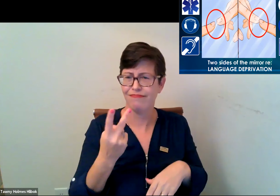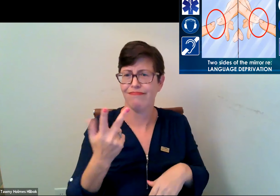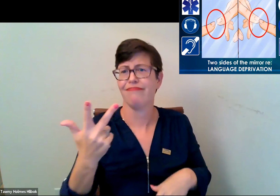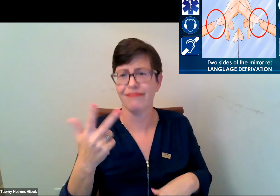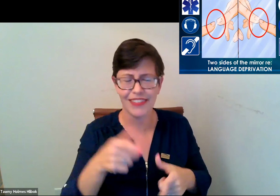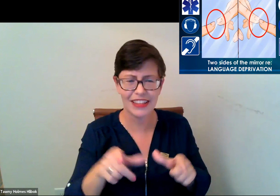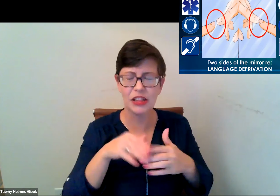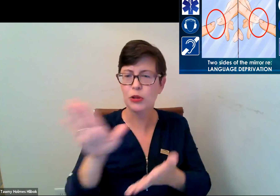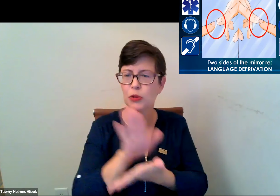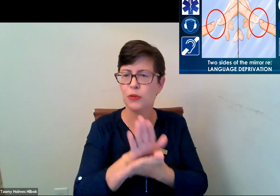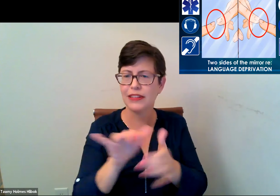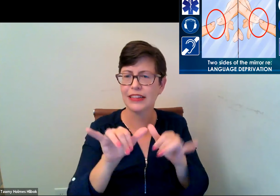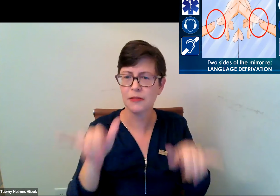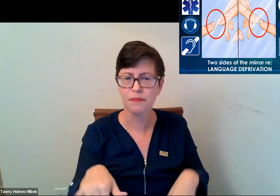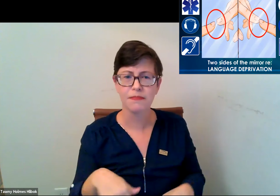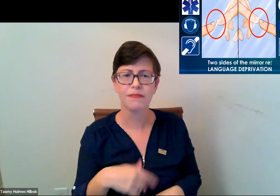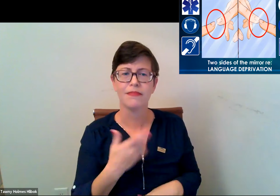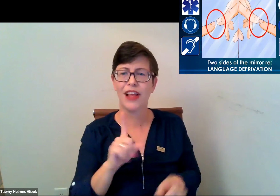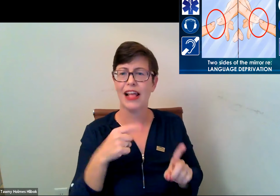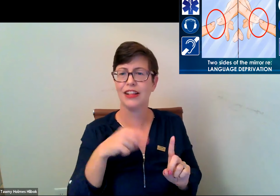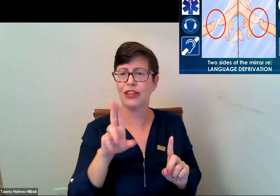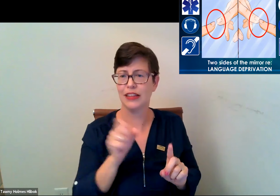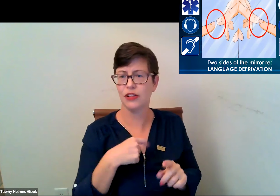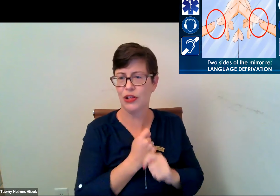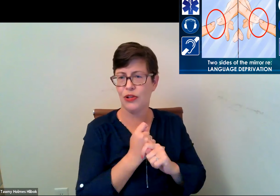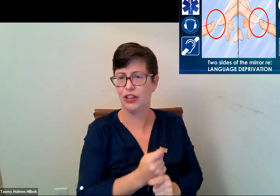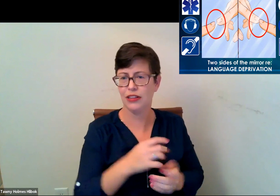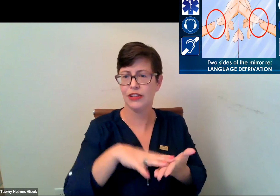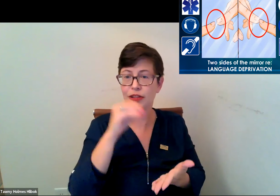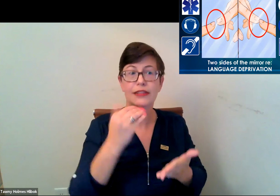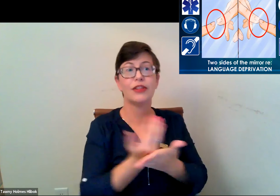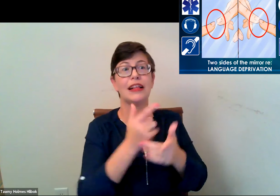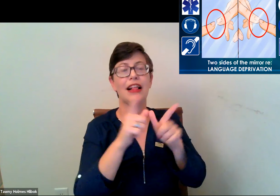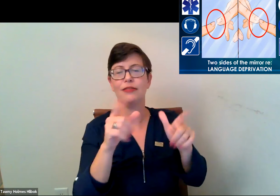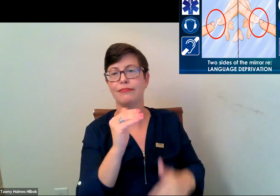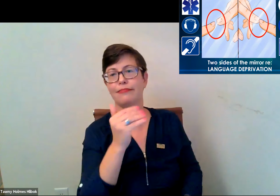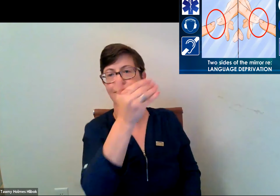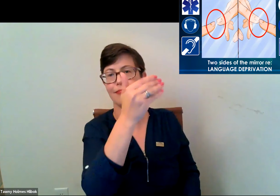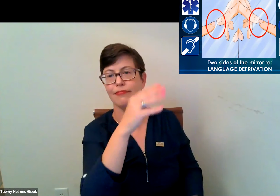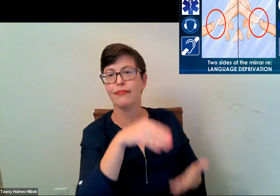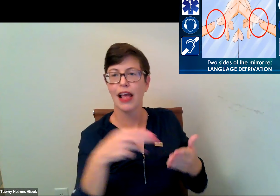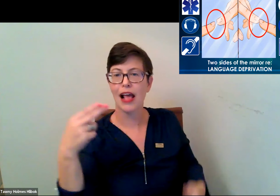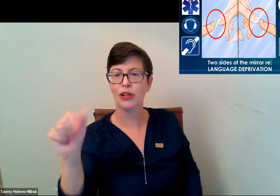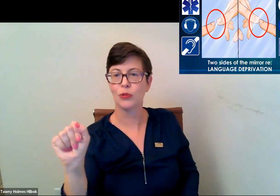And that it wasn't that most people in the world, spoke one, two or three different languages it's only in the United States that.